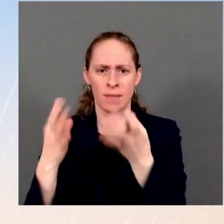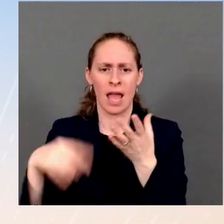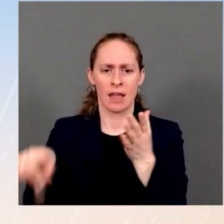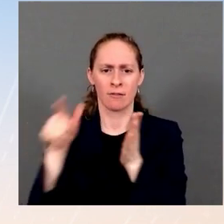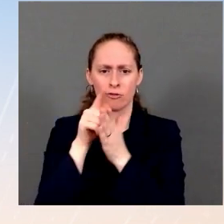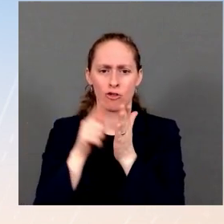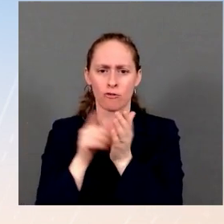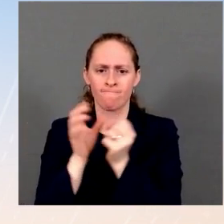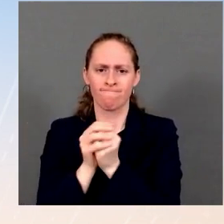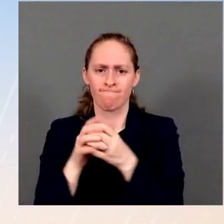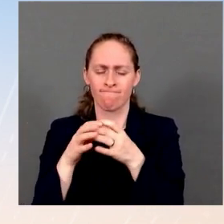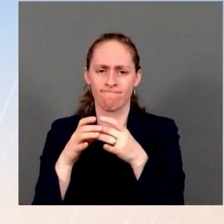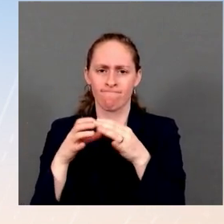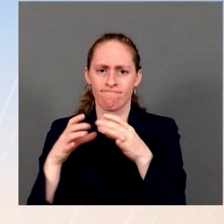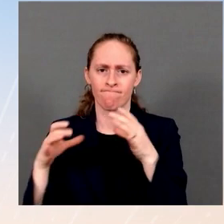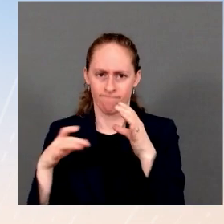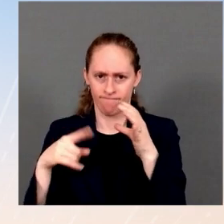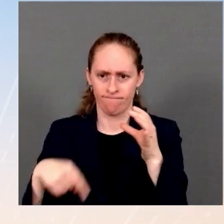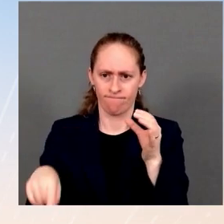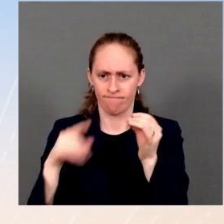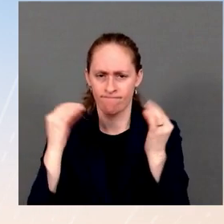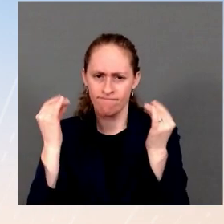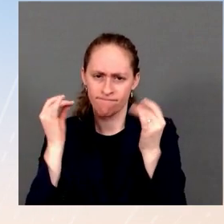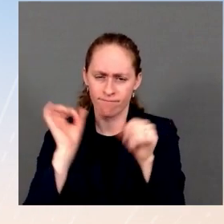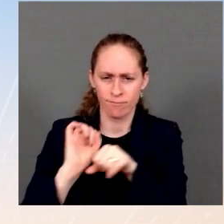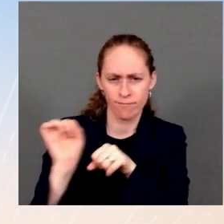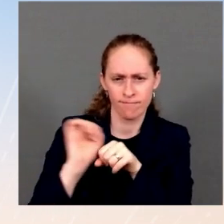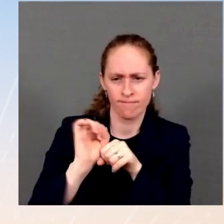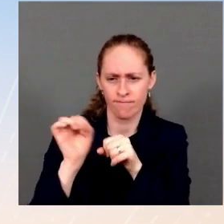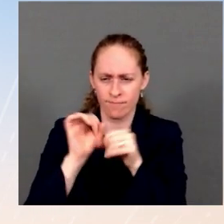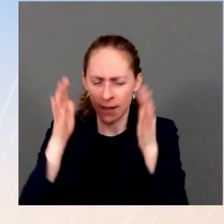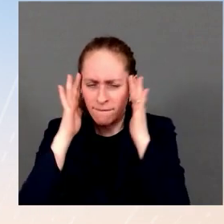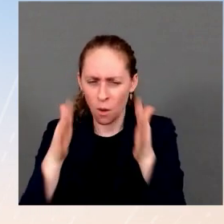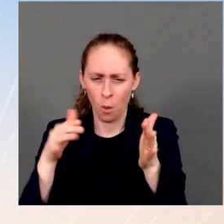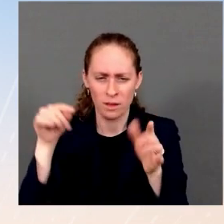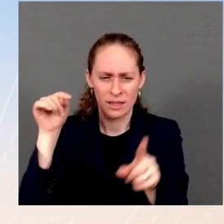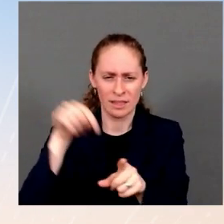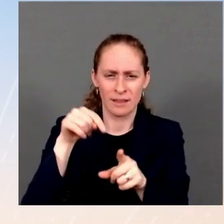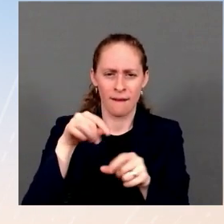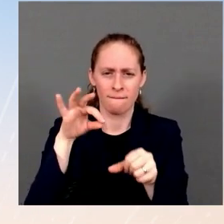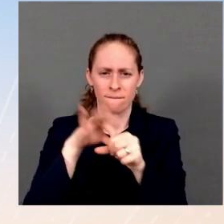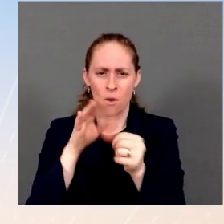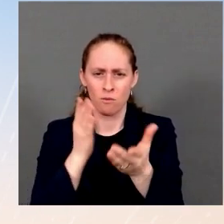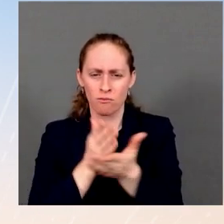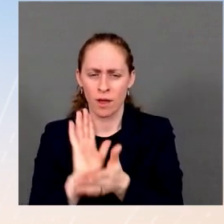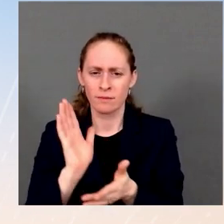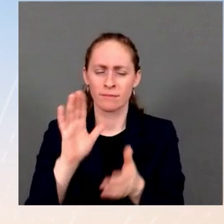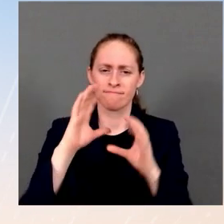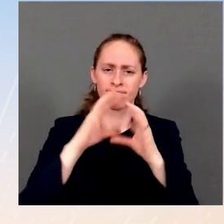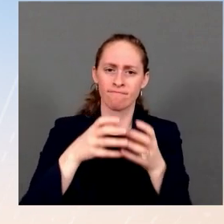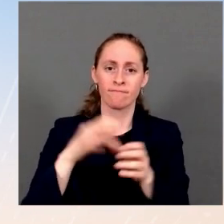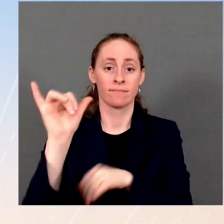launching a task force to combat the increase of threats against election officials and election workers,